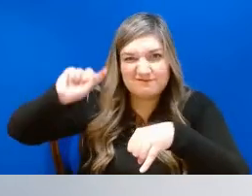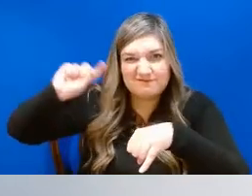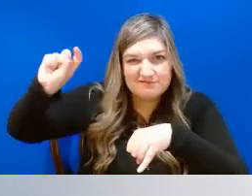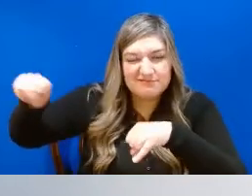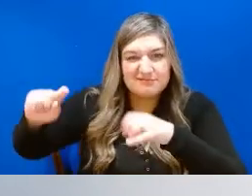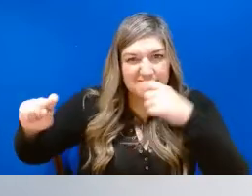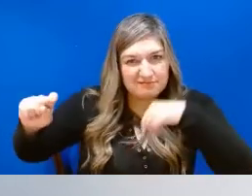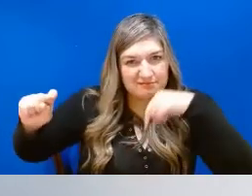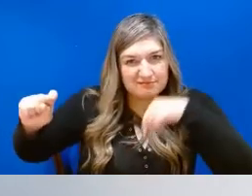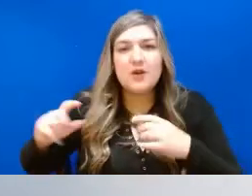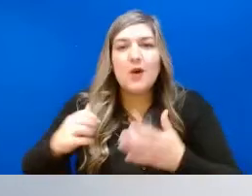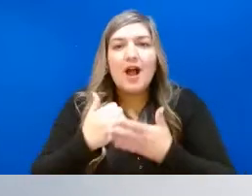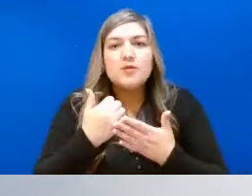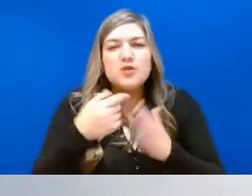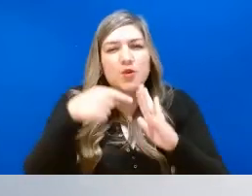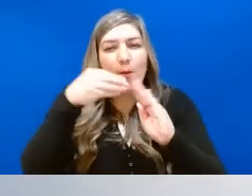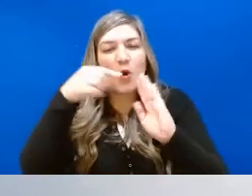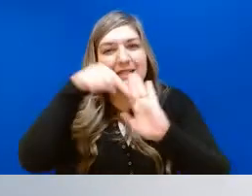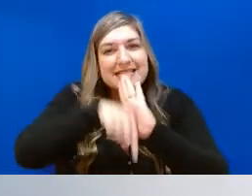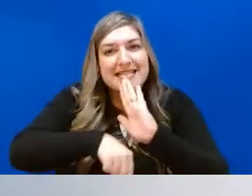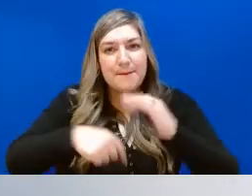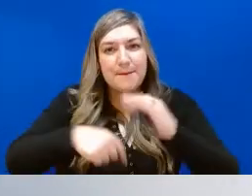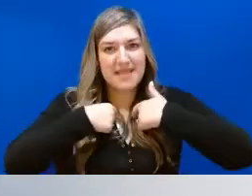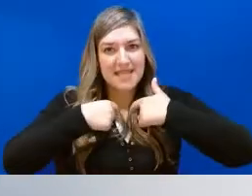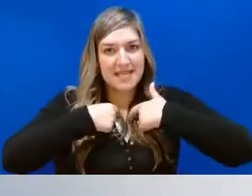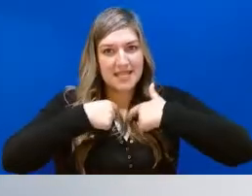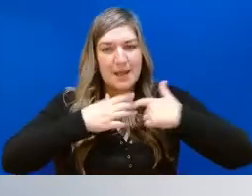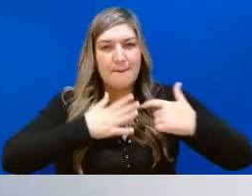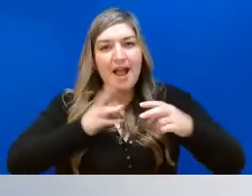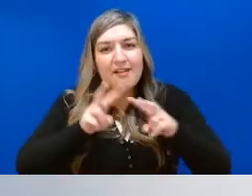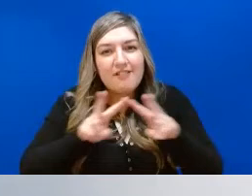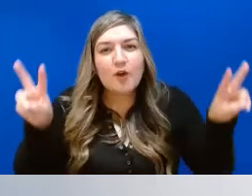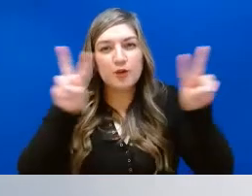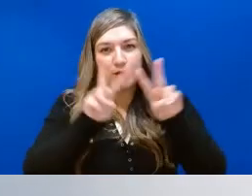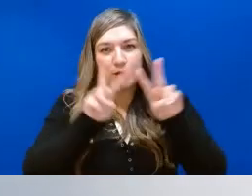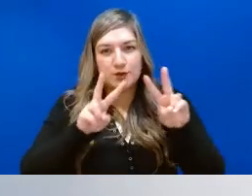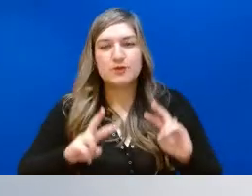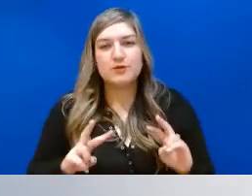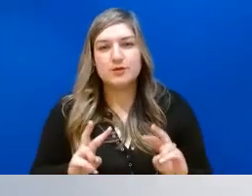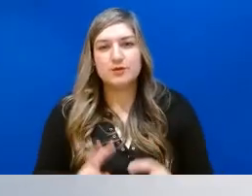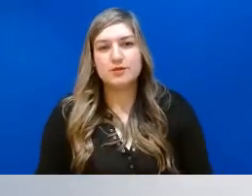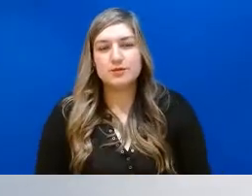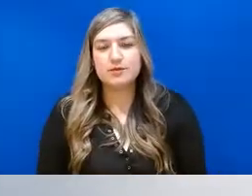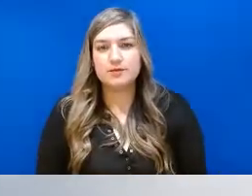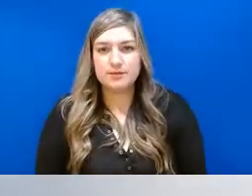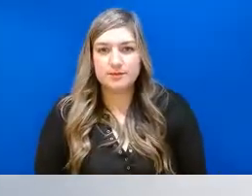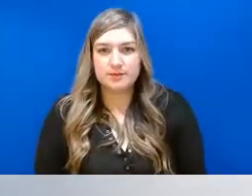sense, a purpose from your core values, and set those parameters. Here's a short video clip